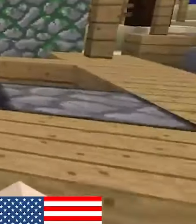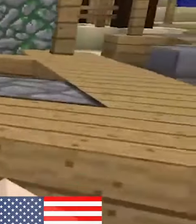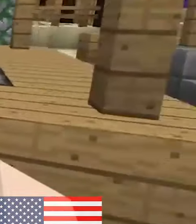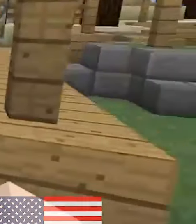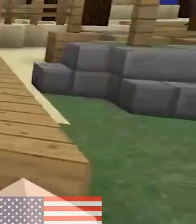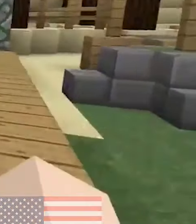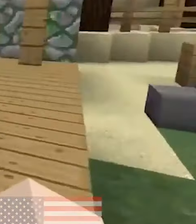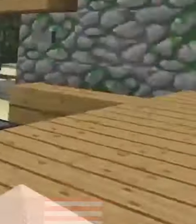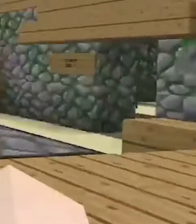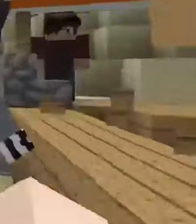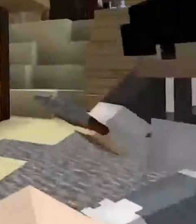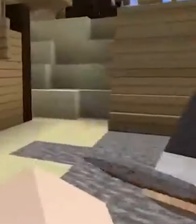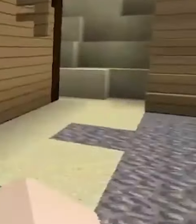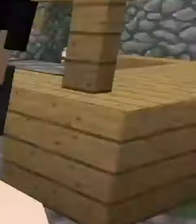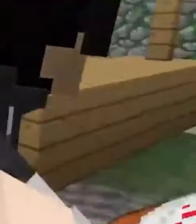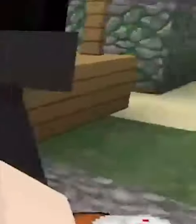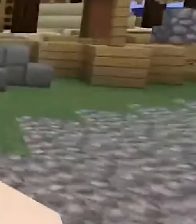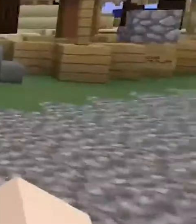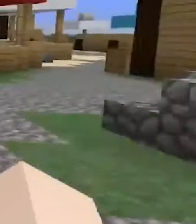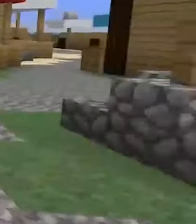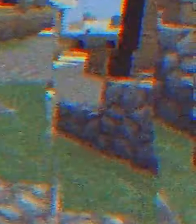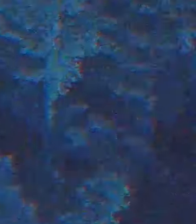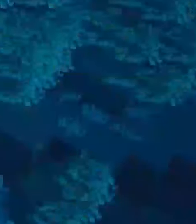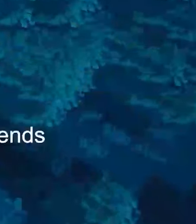SPEAKING OF FOOD -- YUM, YUM, YUM,YUM YUM. WHAT?